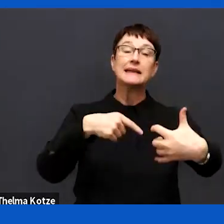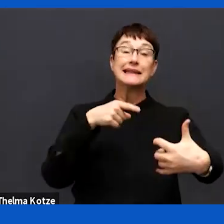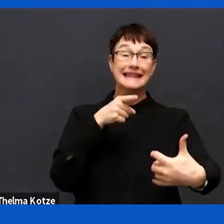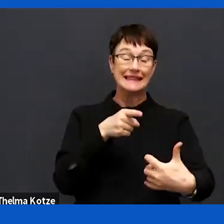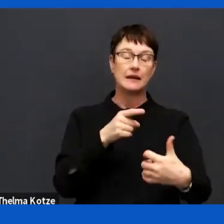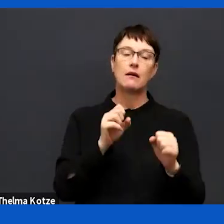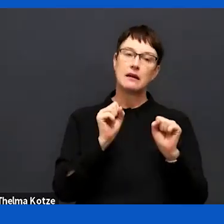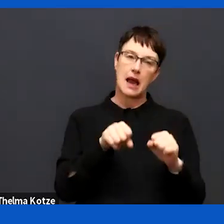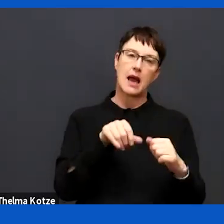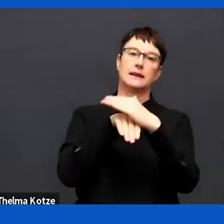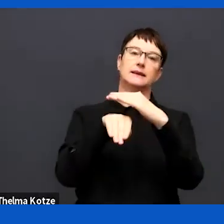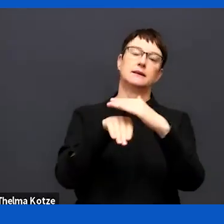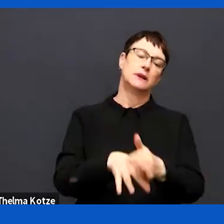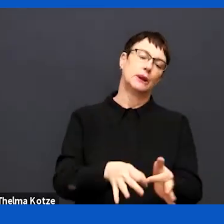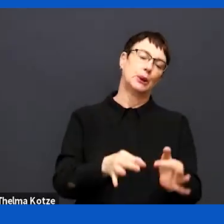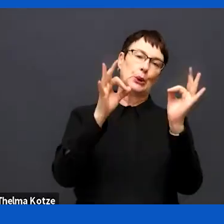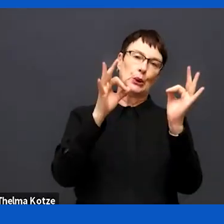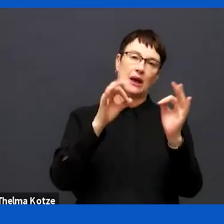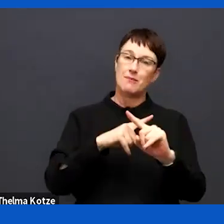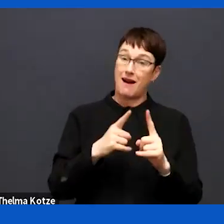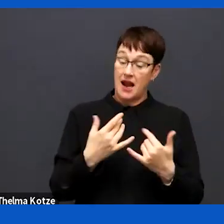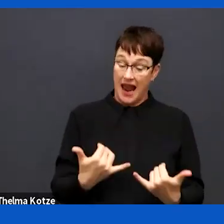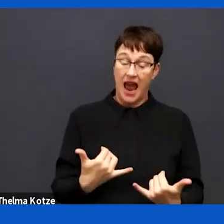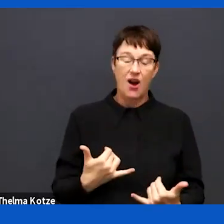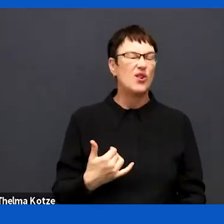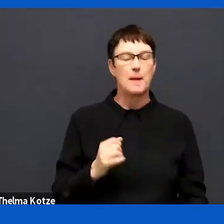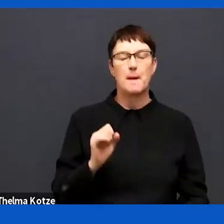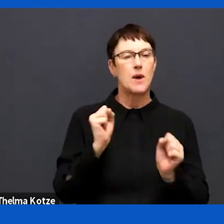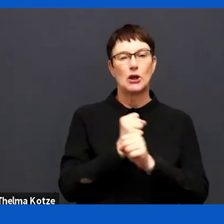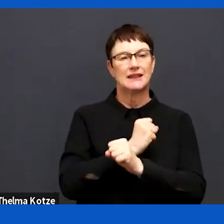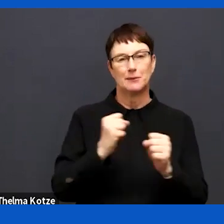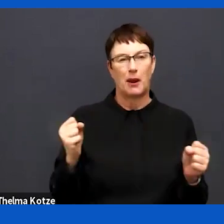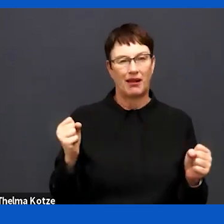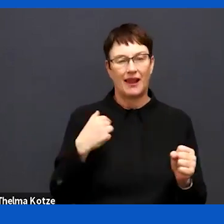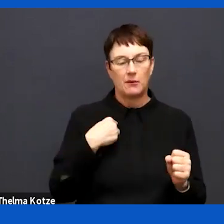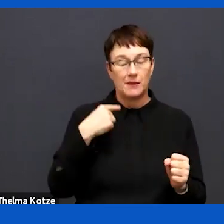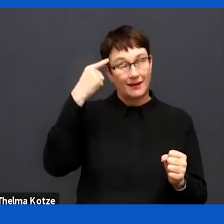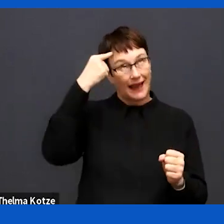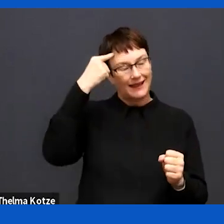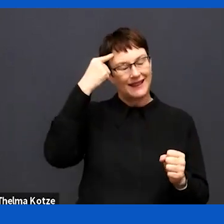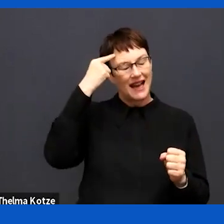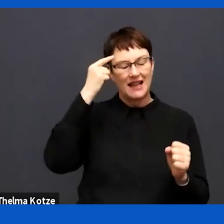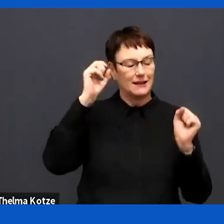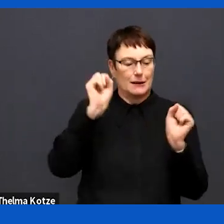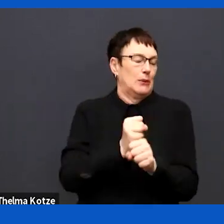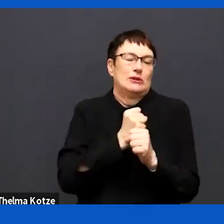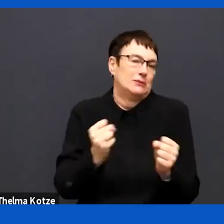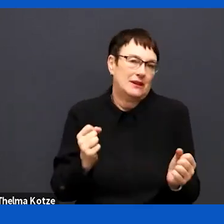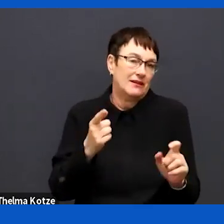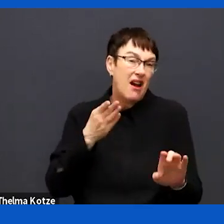So my perspective would be exactly as Roberto was saying, accessibility by default,